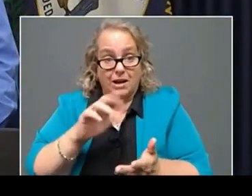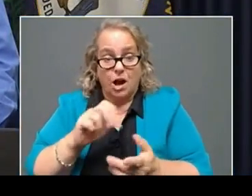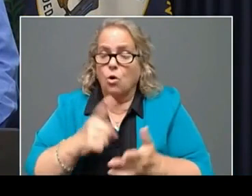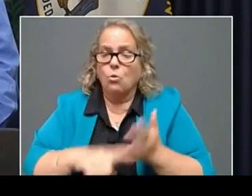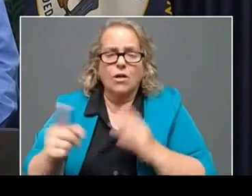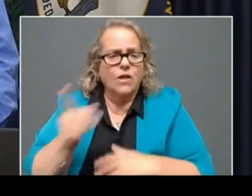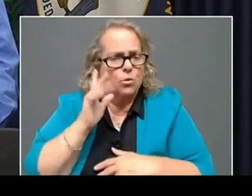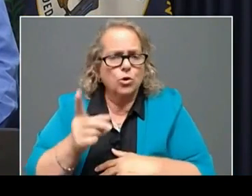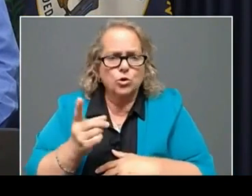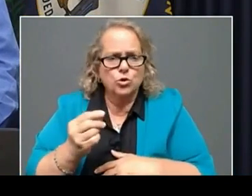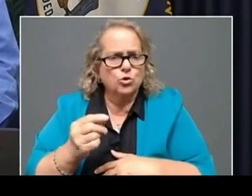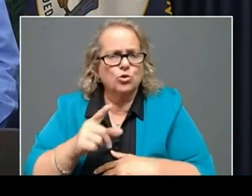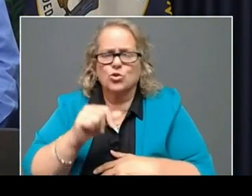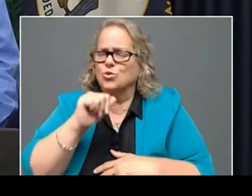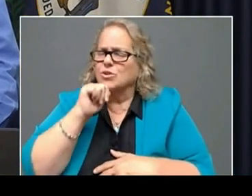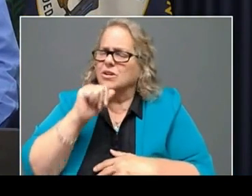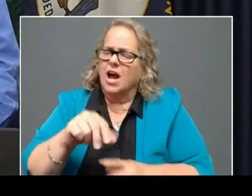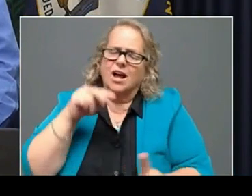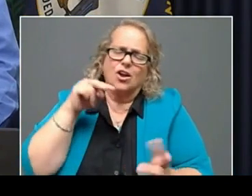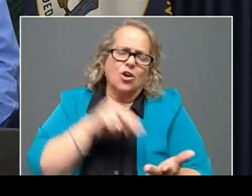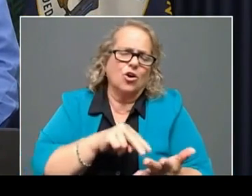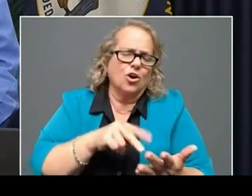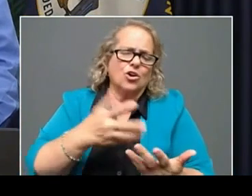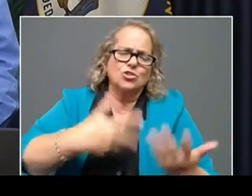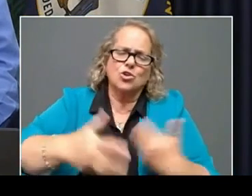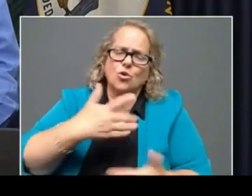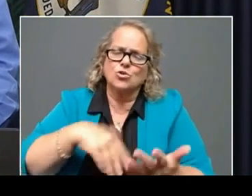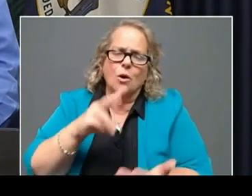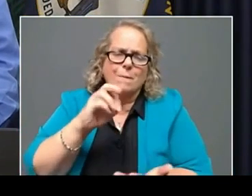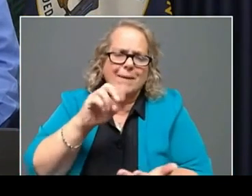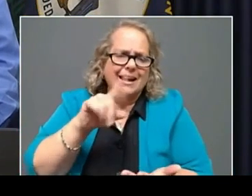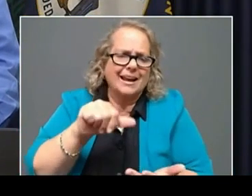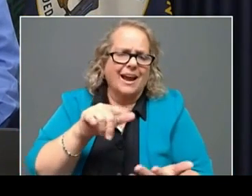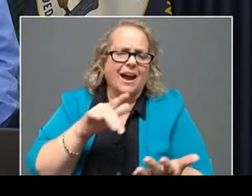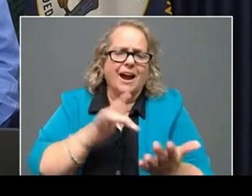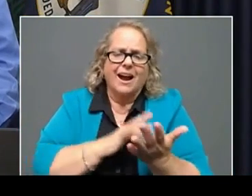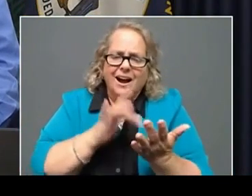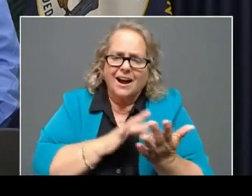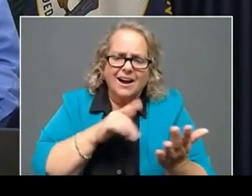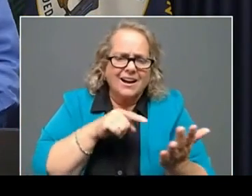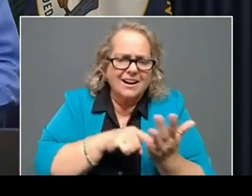media and other places for your medical advice as a bad route to go down. And